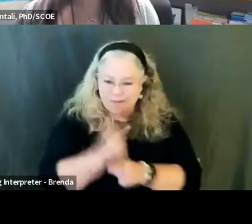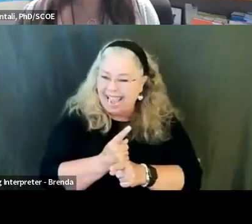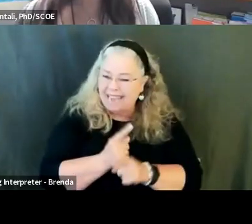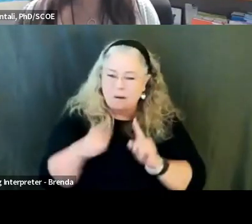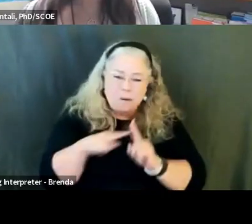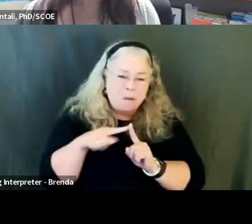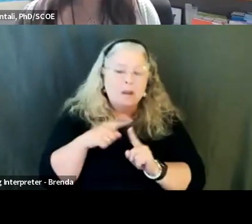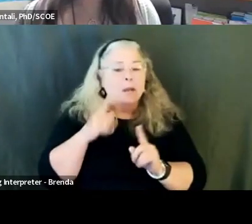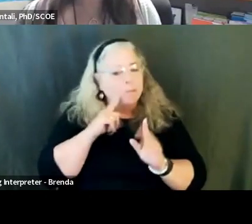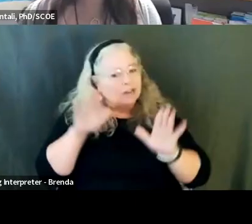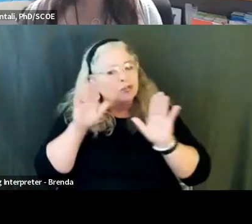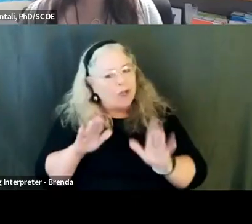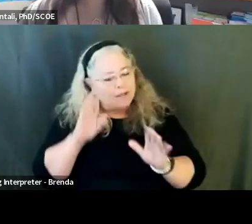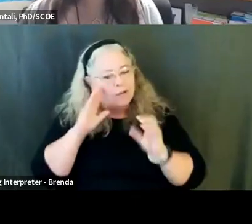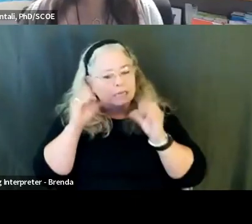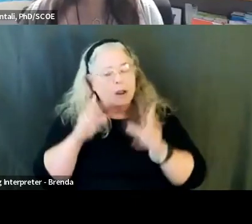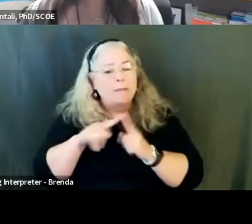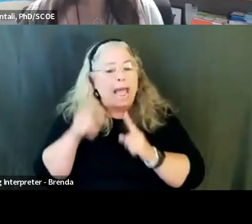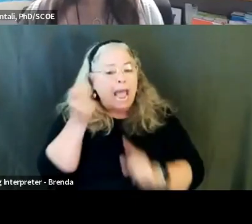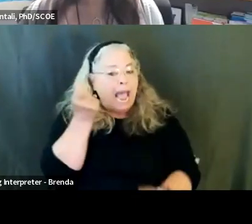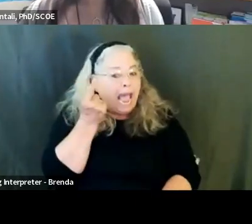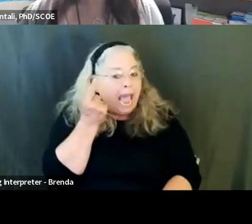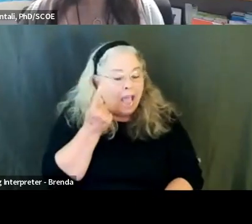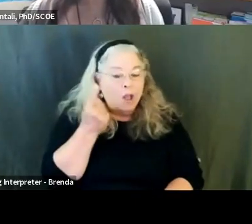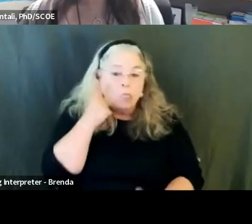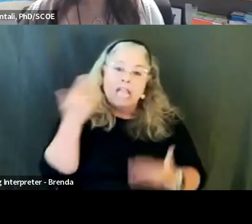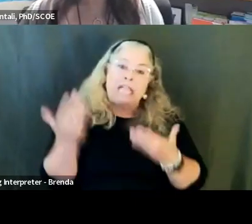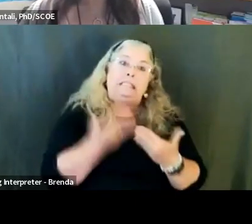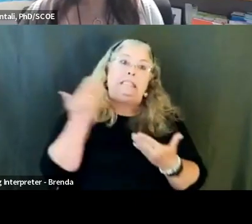really great for the teacher. But it's hard work. It's not just like letting the kids you know do